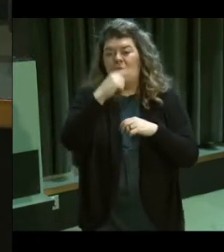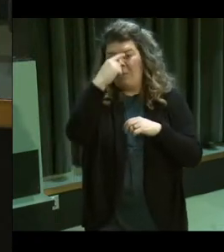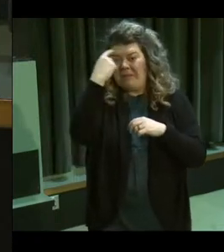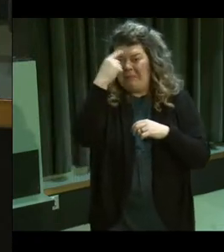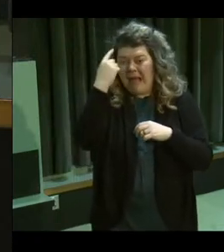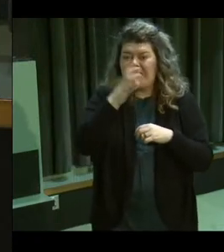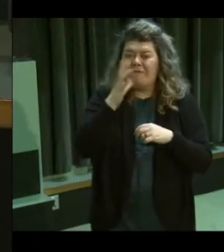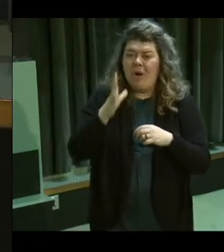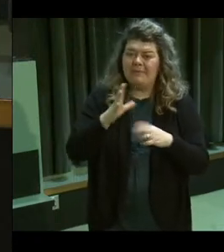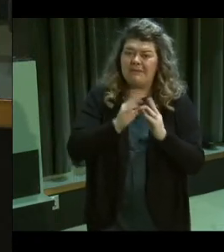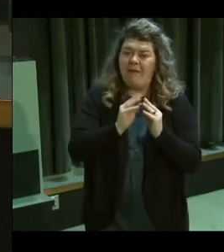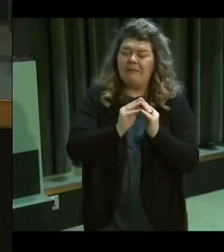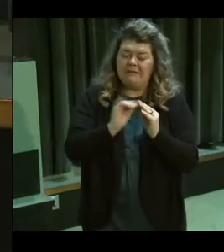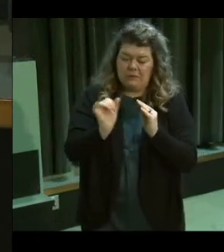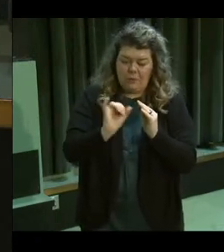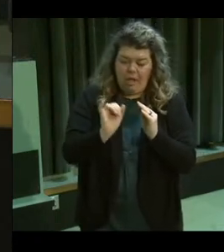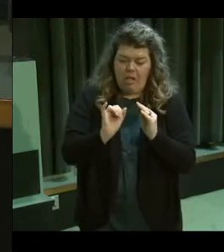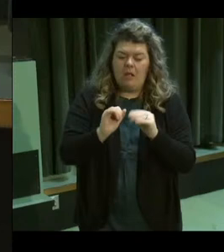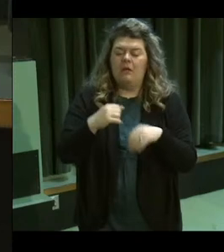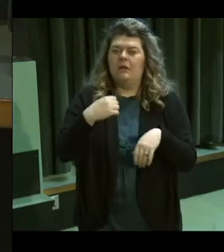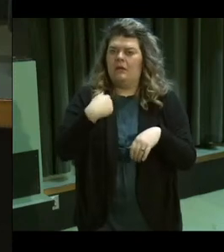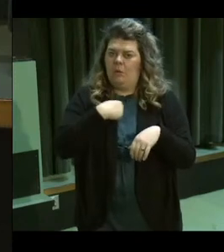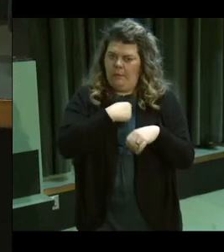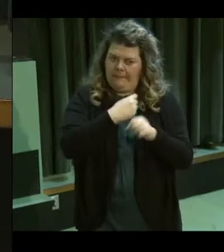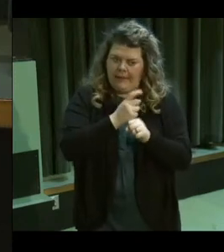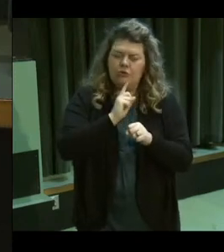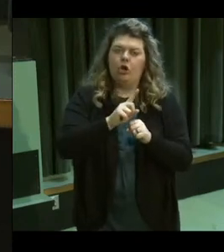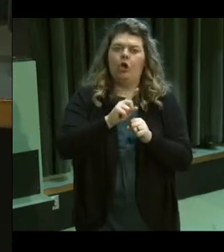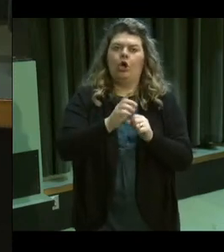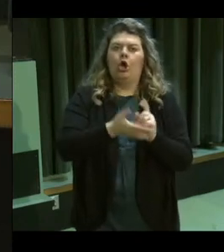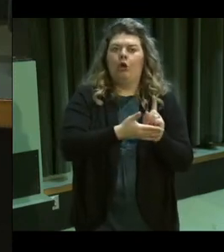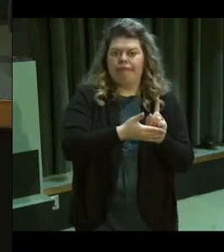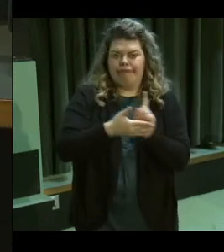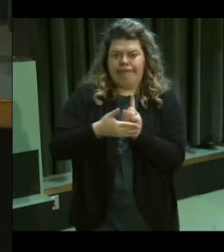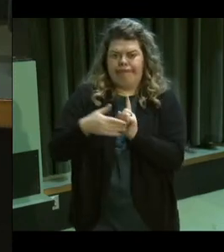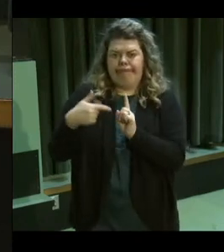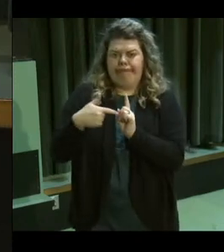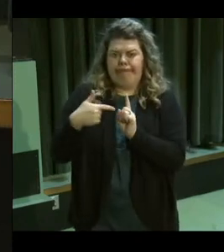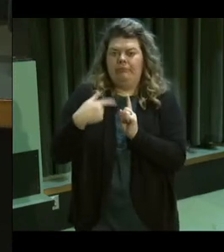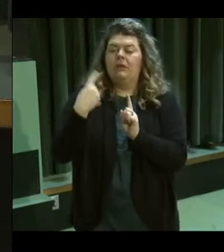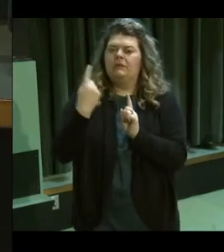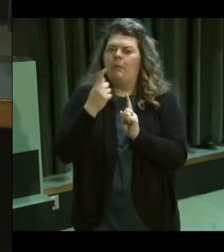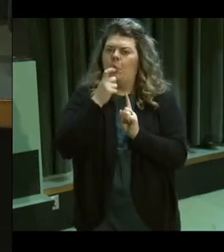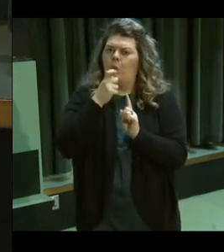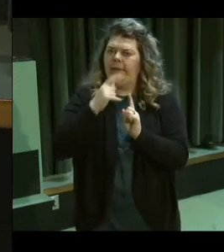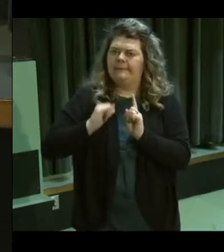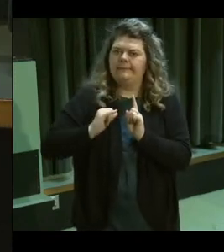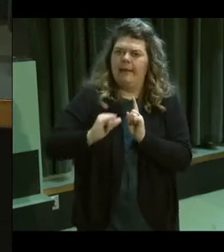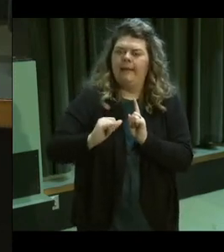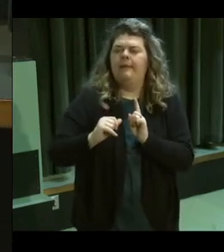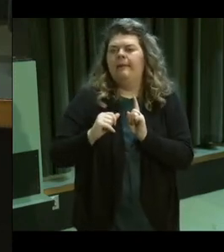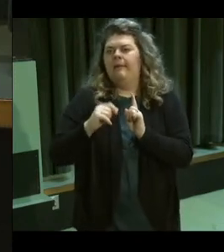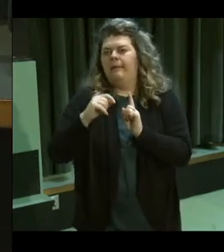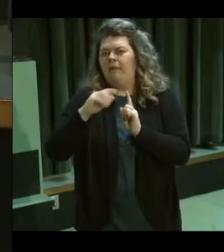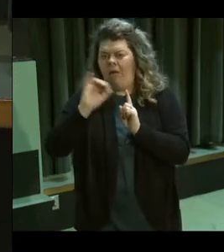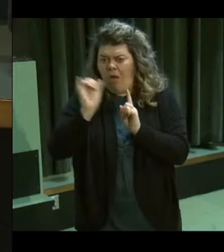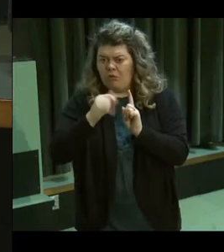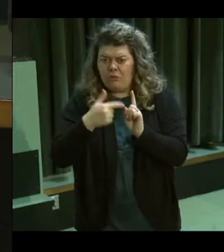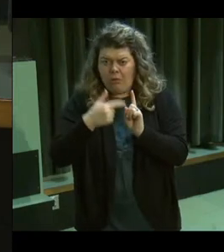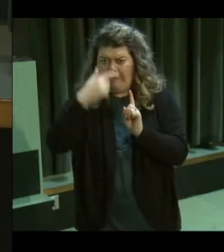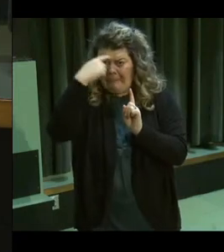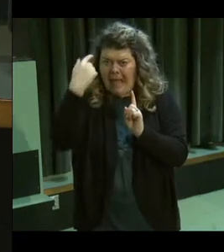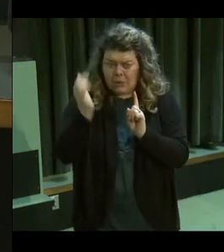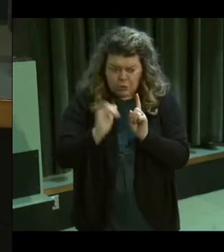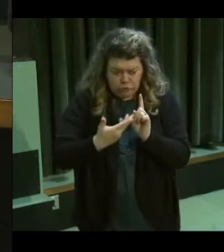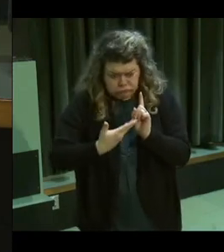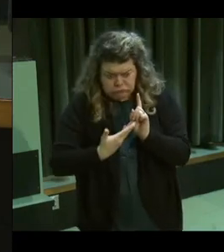Conference, we make sure to